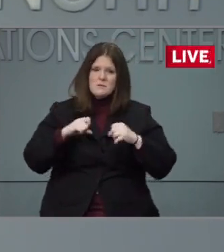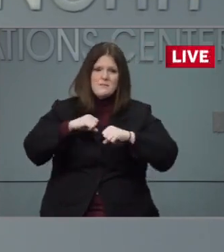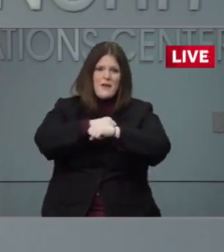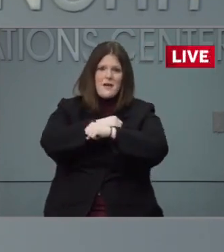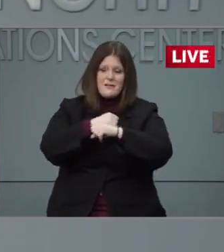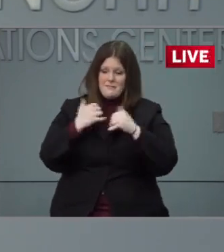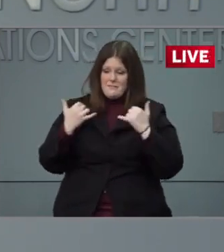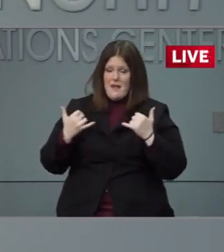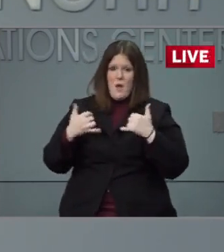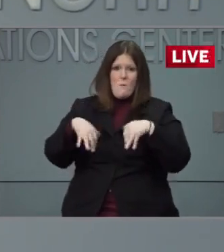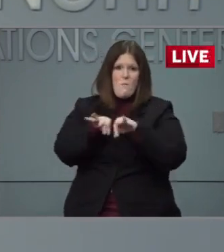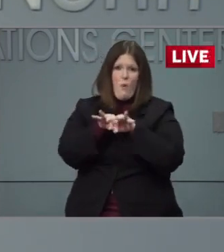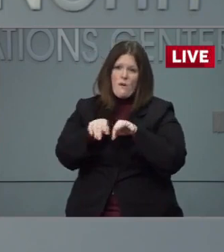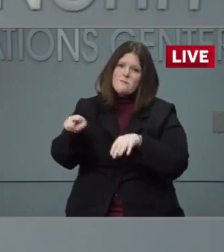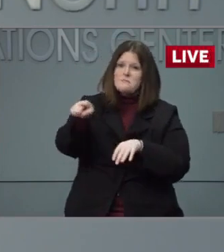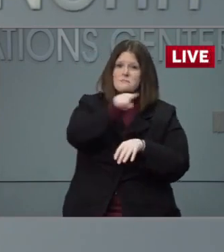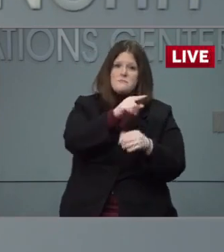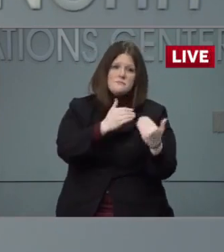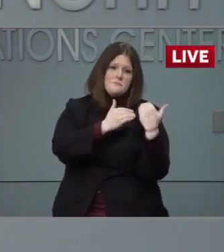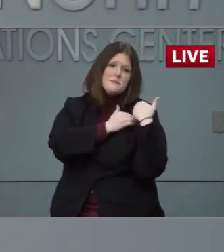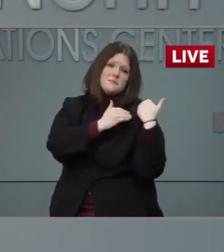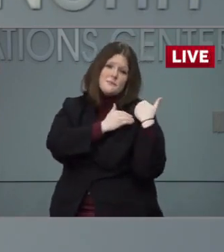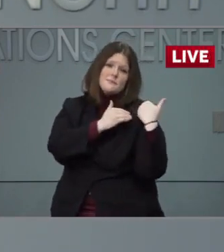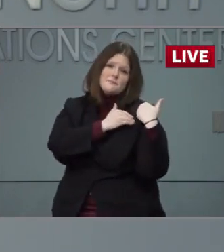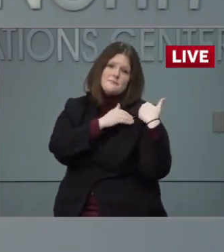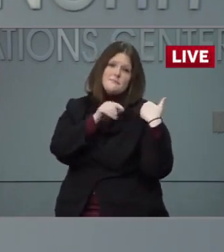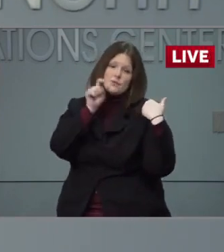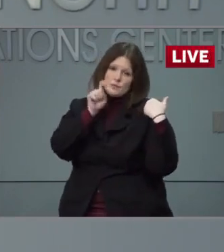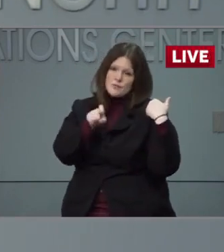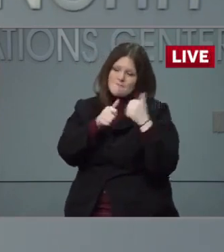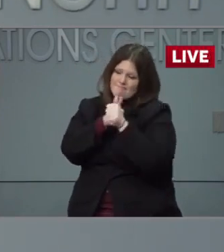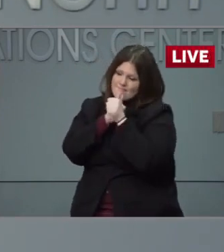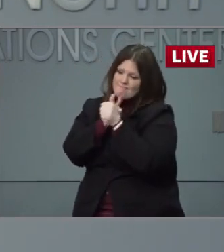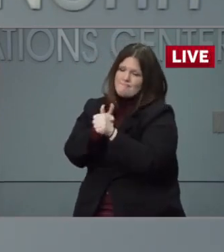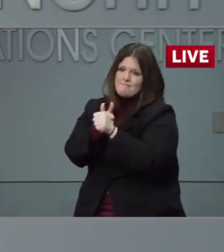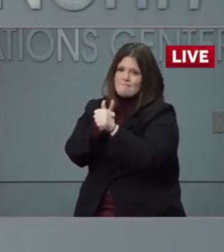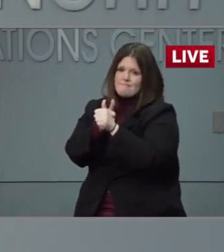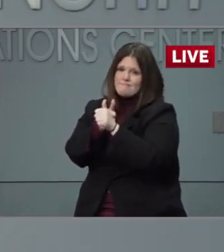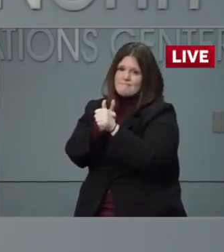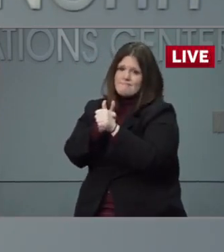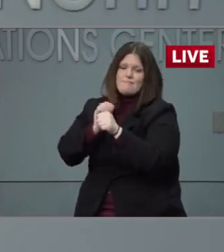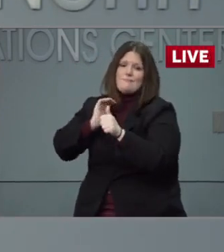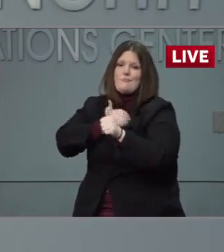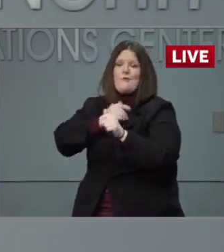WE ARE AT A CRITICAL POINT IN OUR FIGHT AGAINST THIS VIRUS.